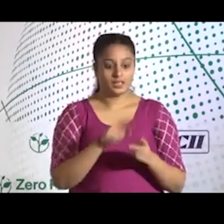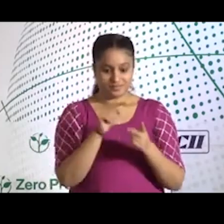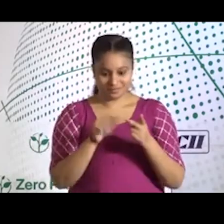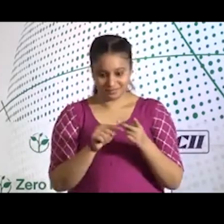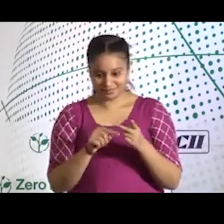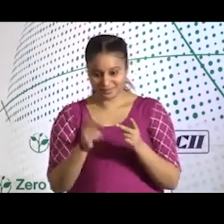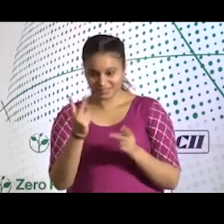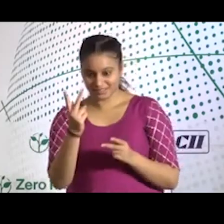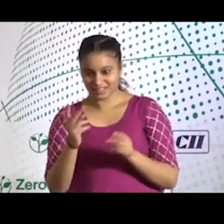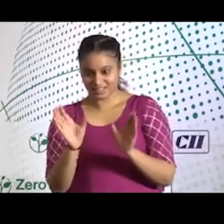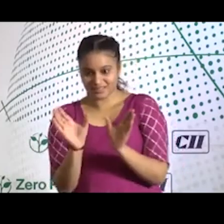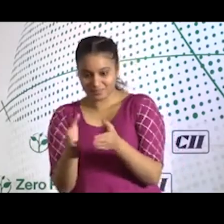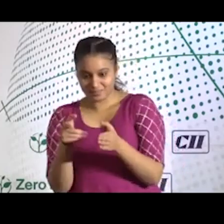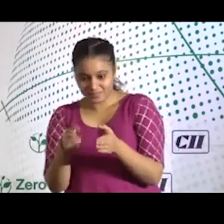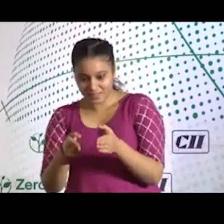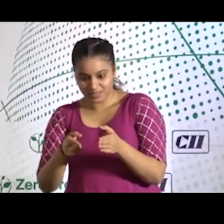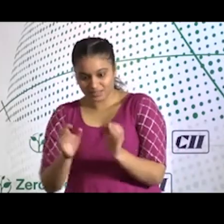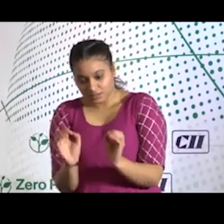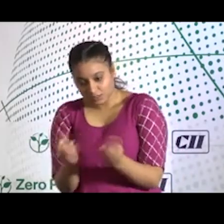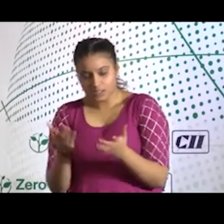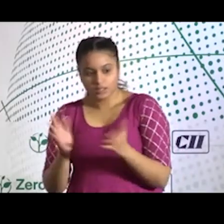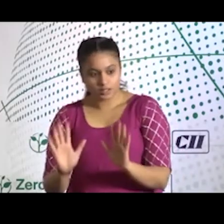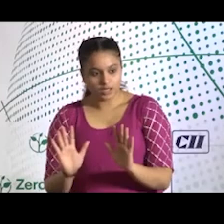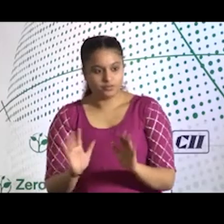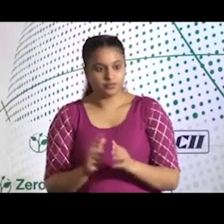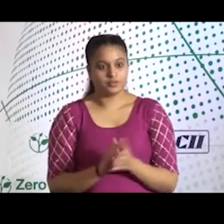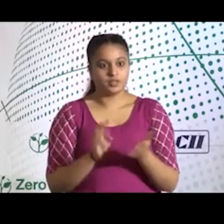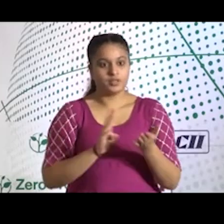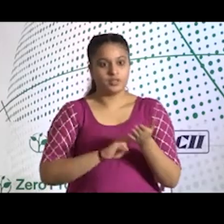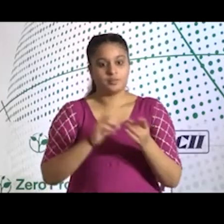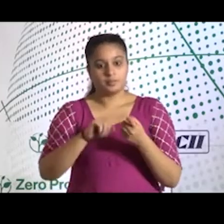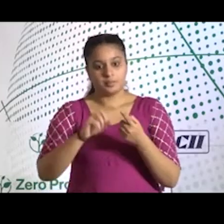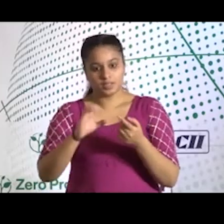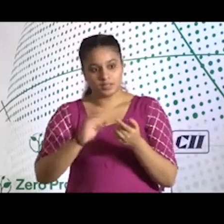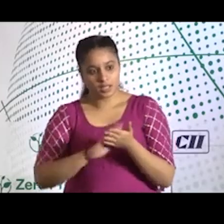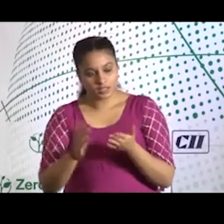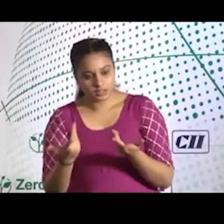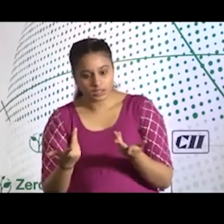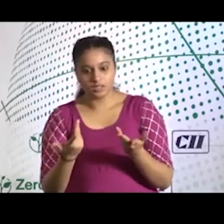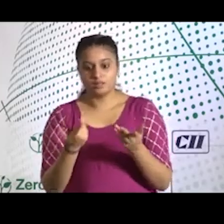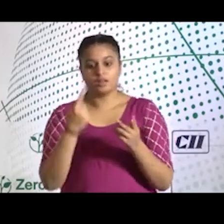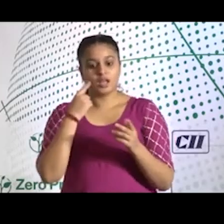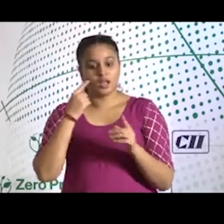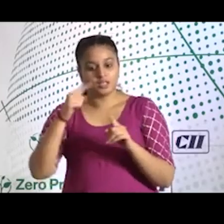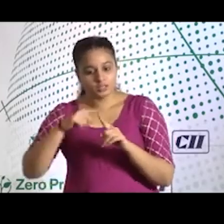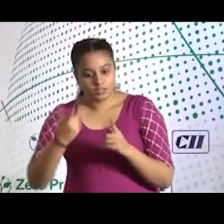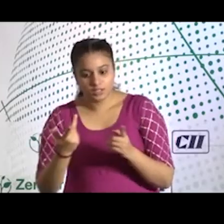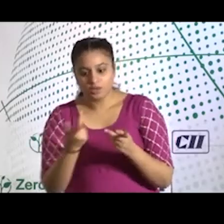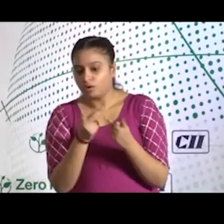It is again spread across four mechanical electrical software and I.T. Infrastructure division.